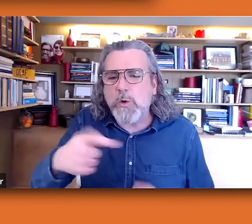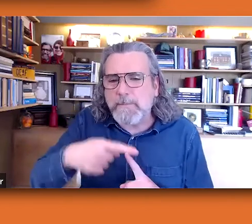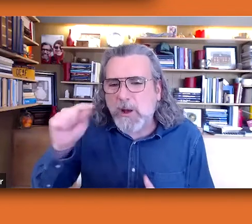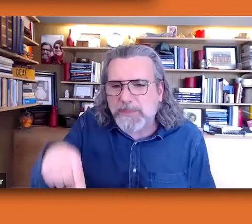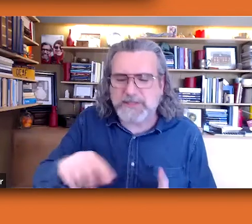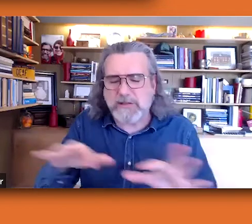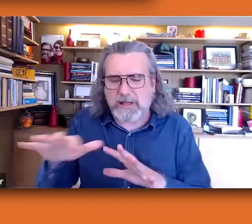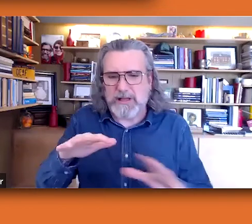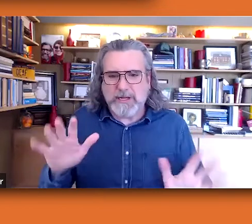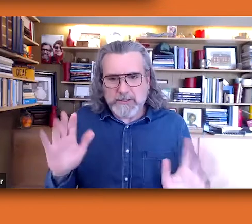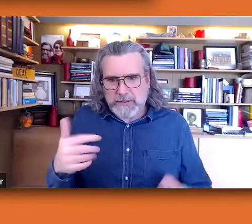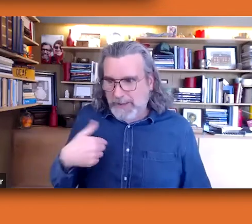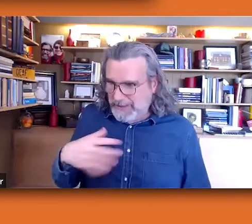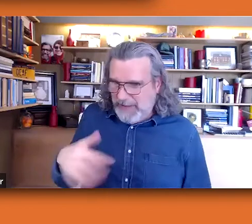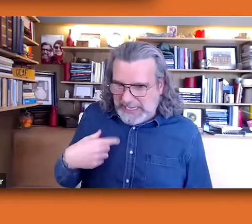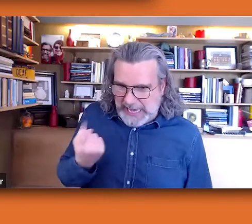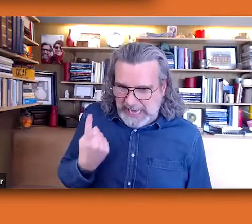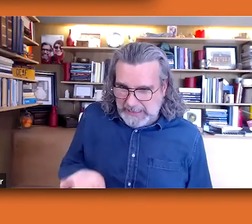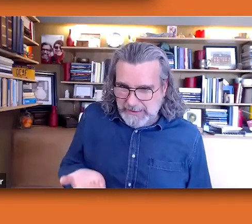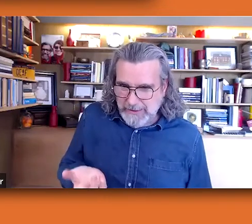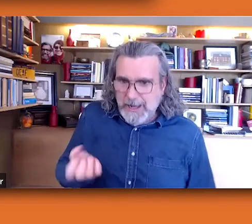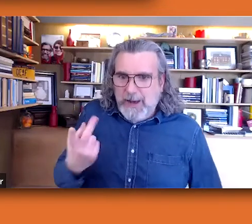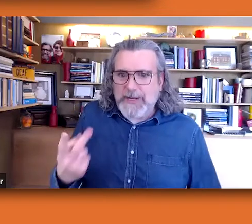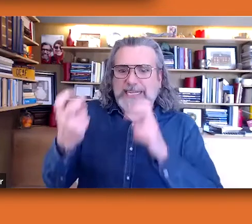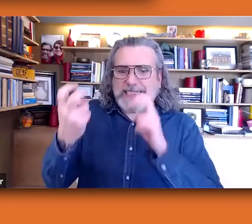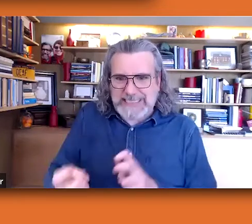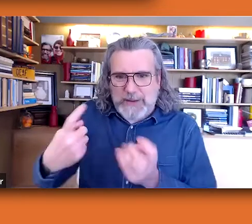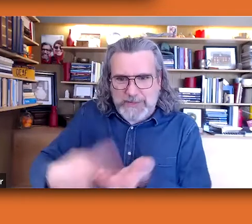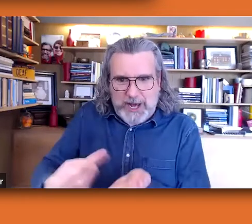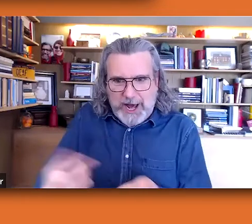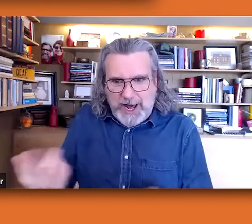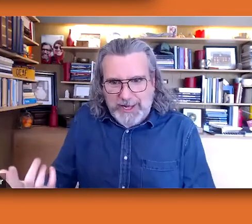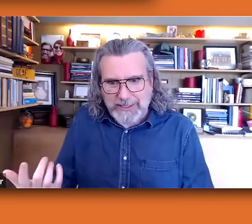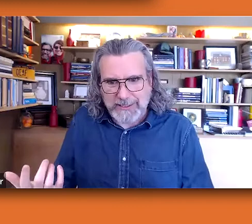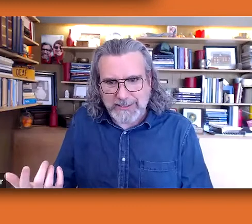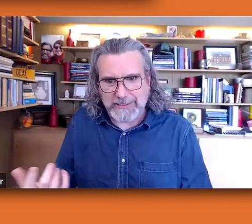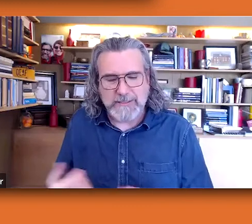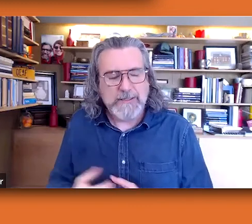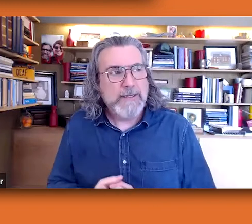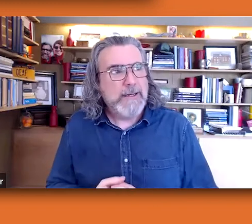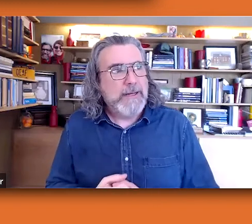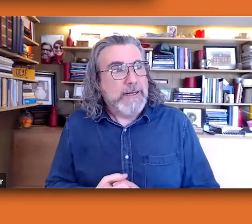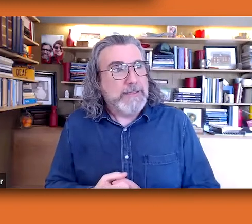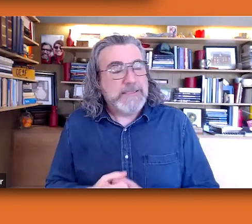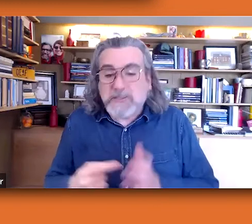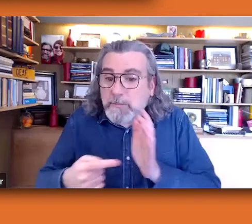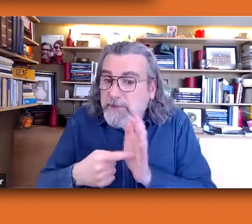or it's not really a big issue or having some sort of other tone about this. It's important to listen to other people,